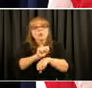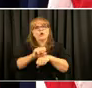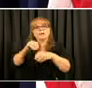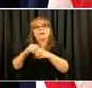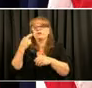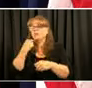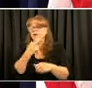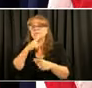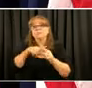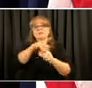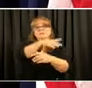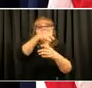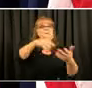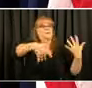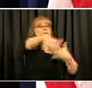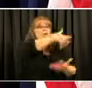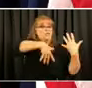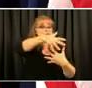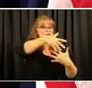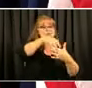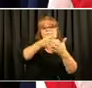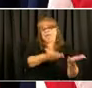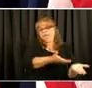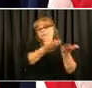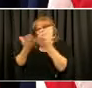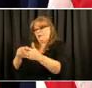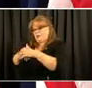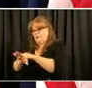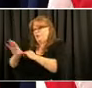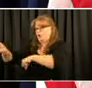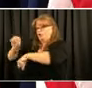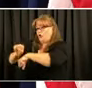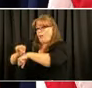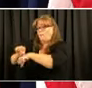some of the progress that's made and some of the challenges we face in terms of where the